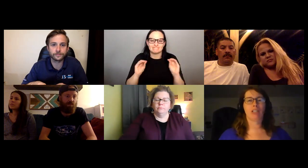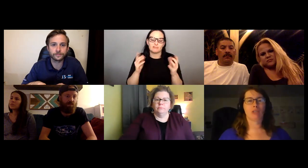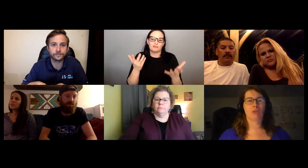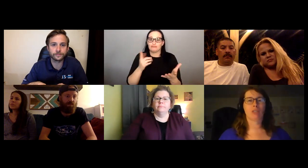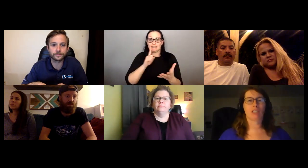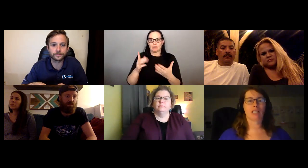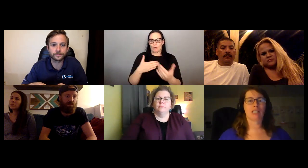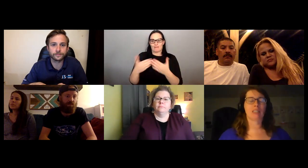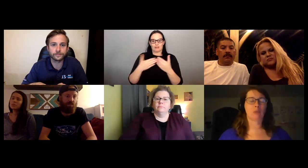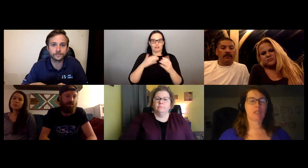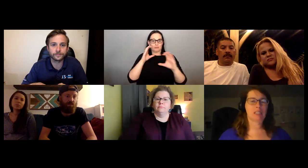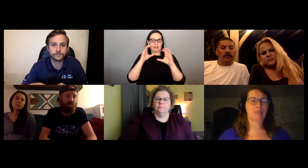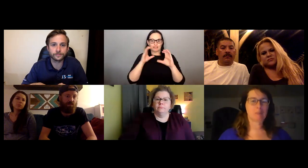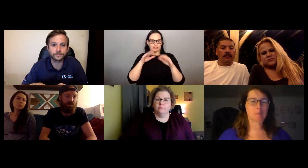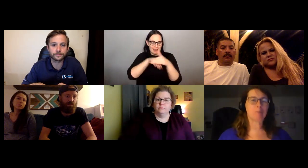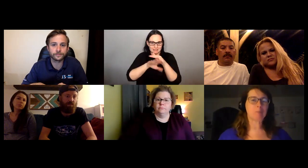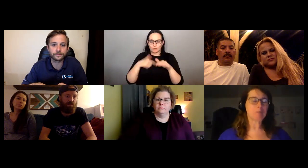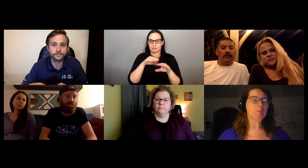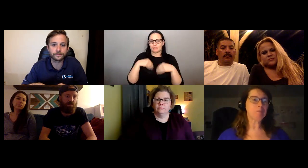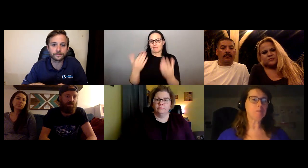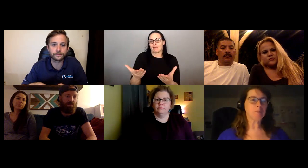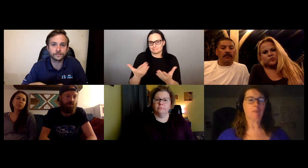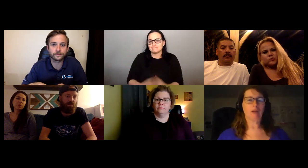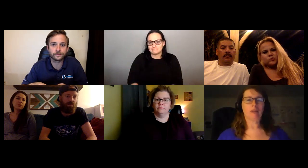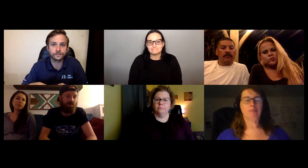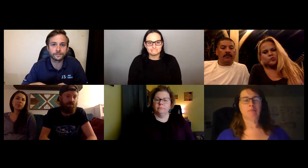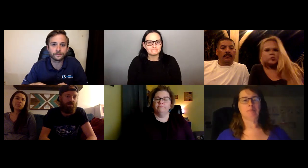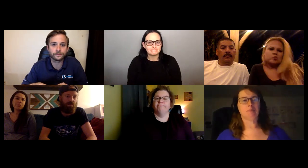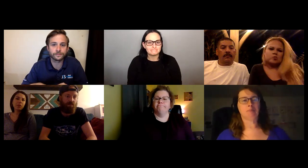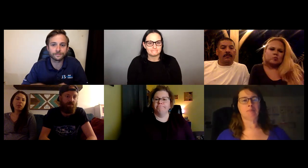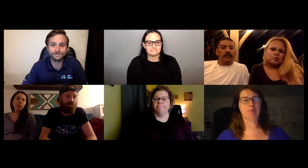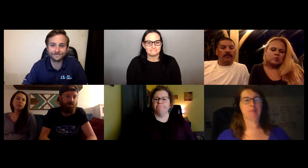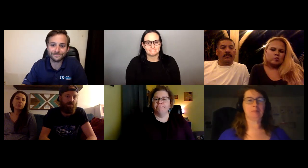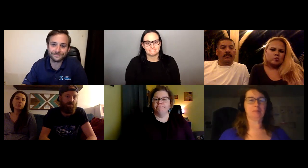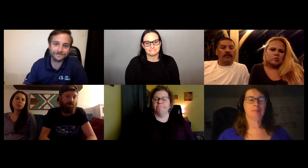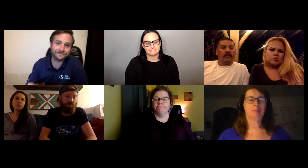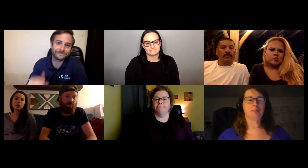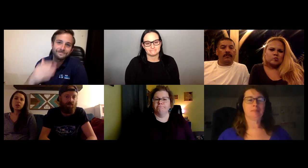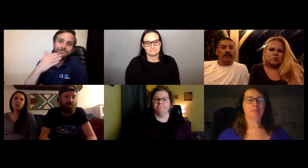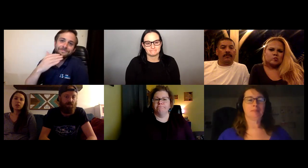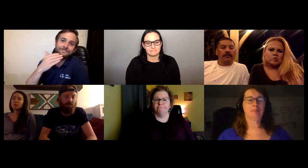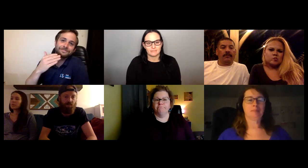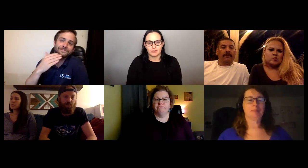communication source and access we can